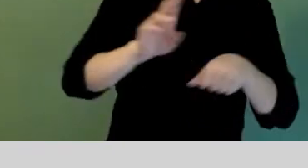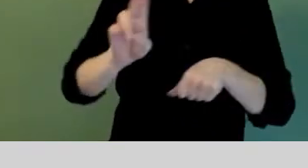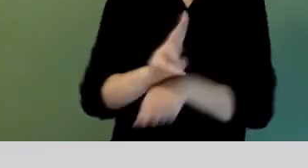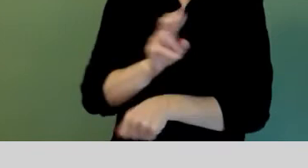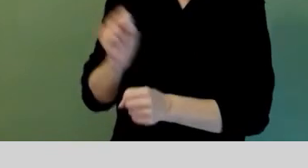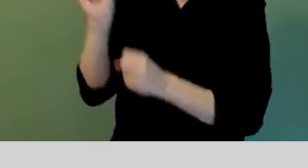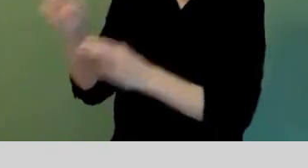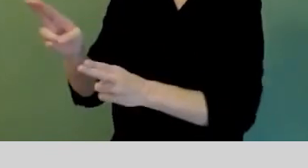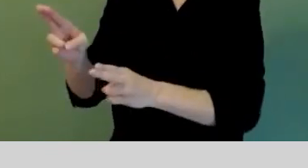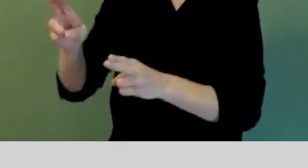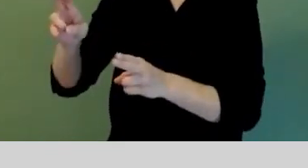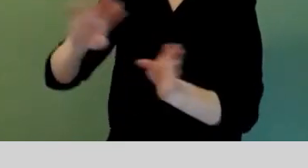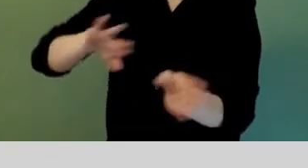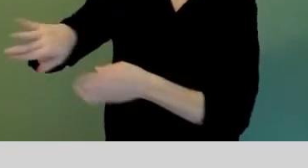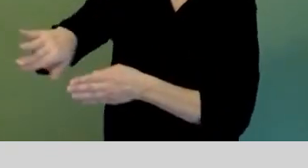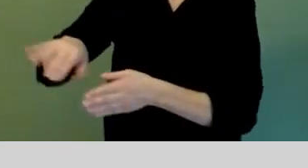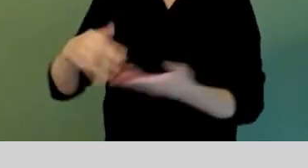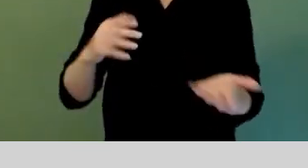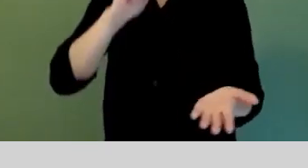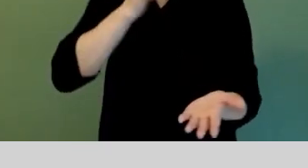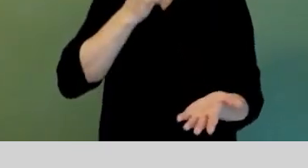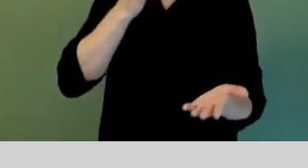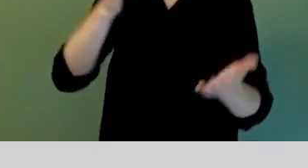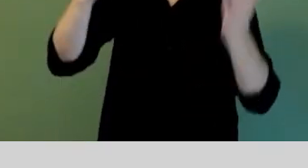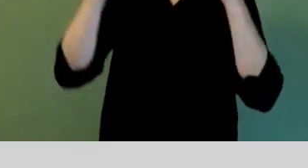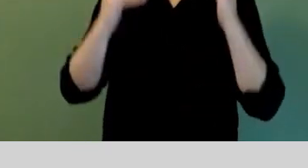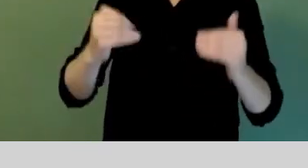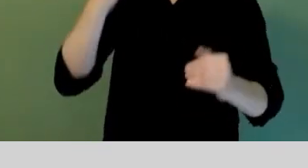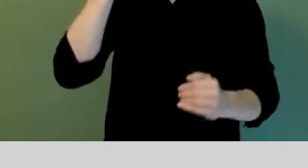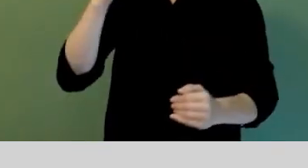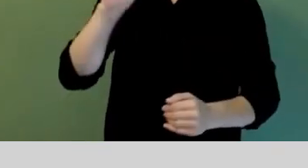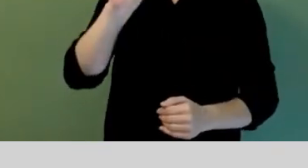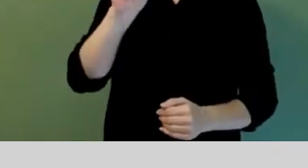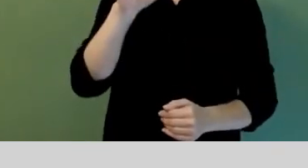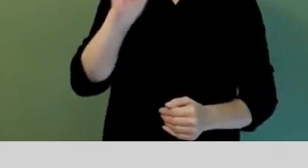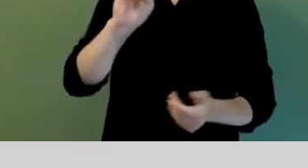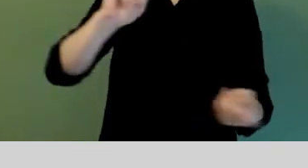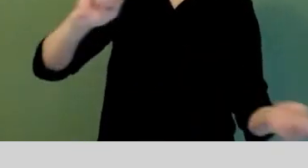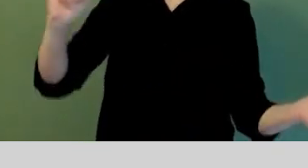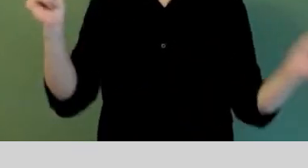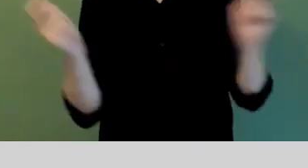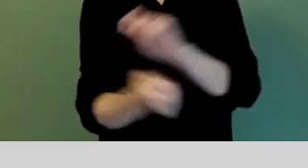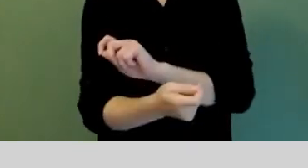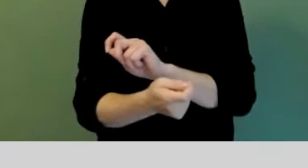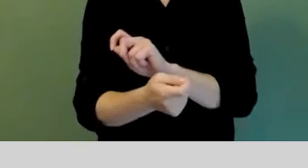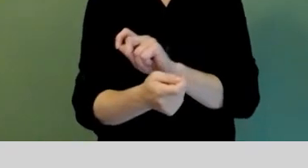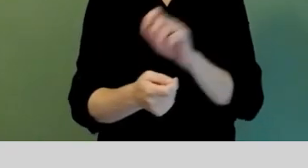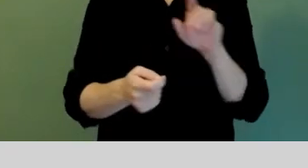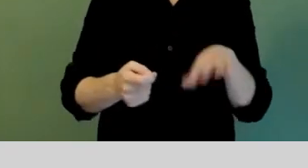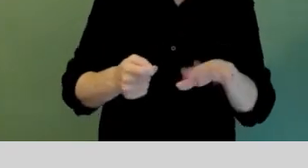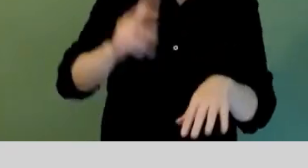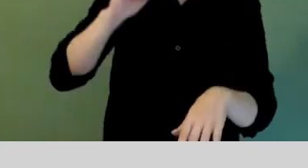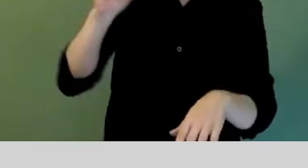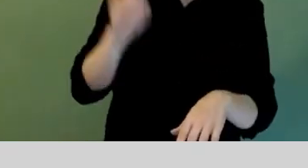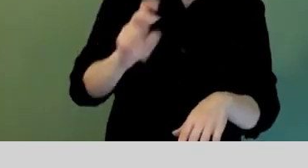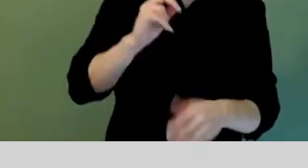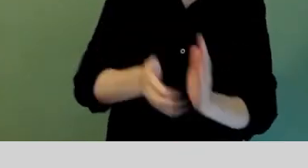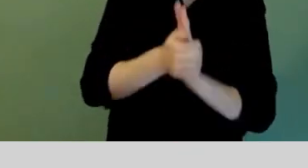The next cool thing I want to look at is this idea of stream transformations which a Python is actually quite strong at already.